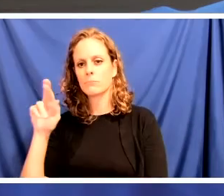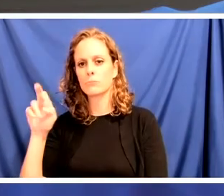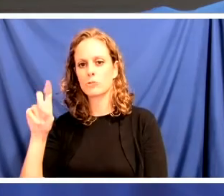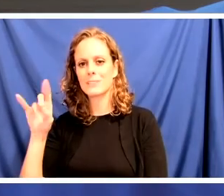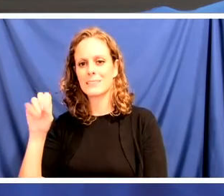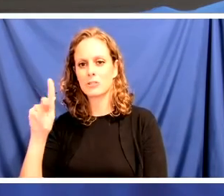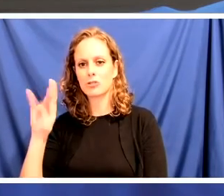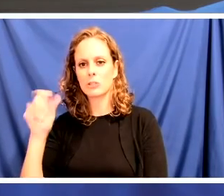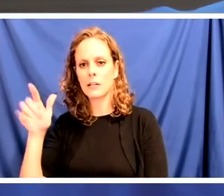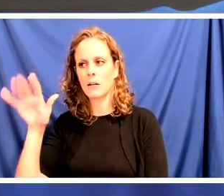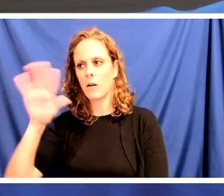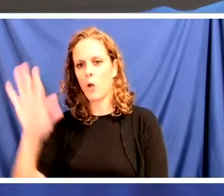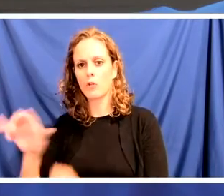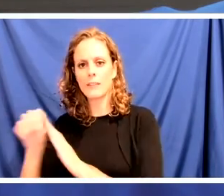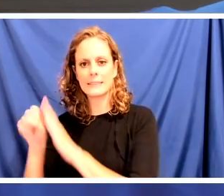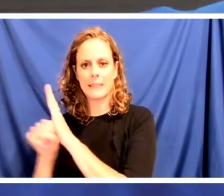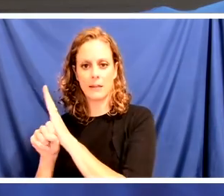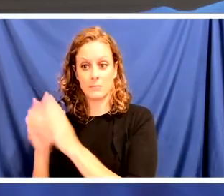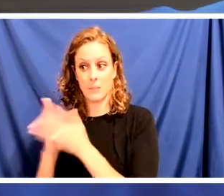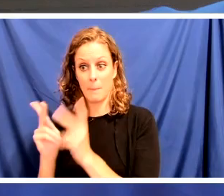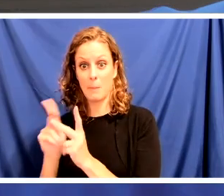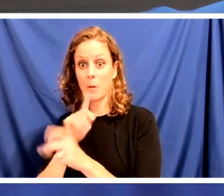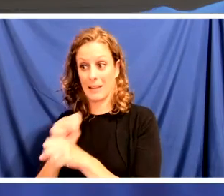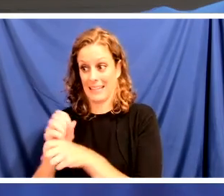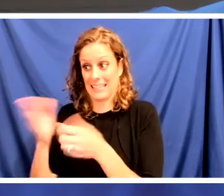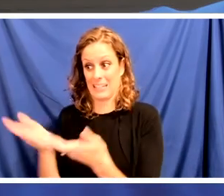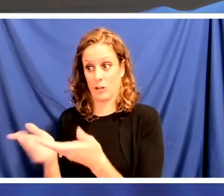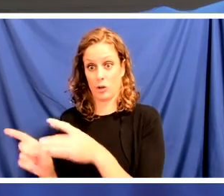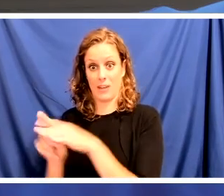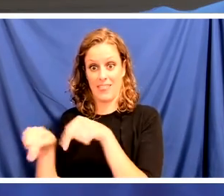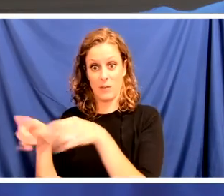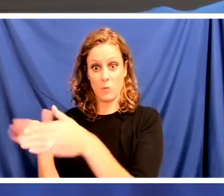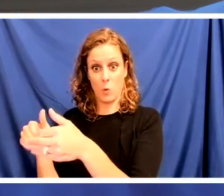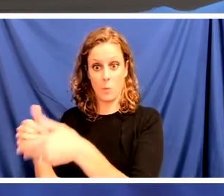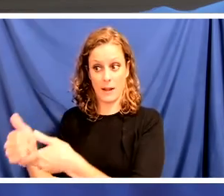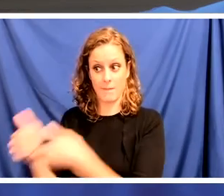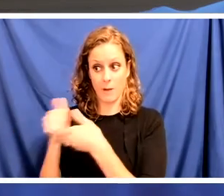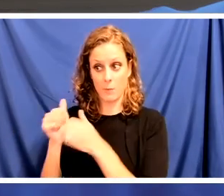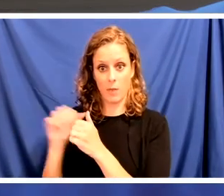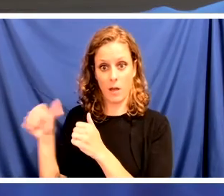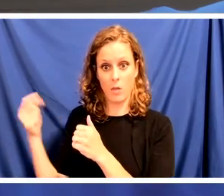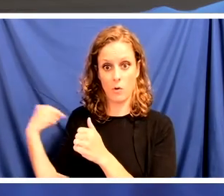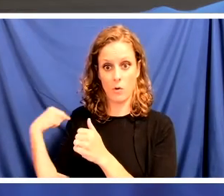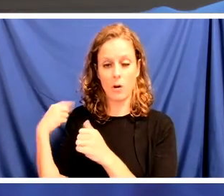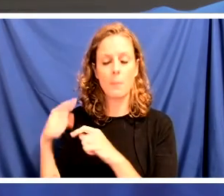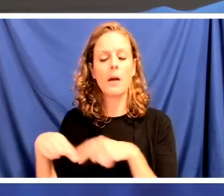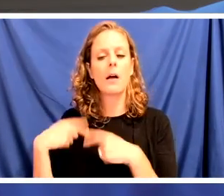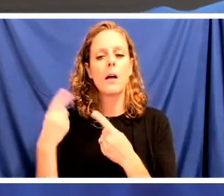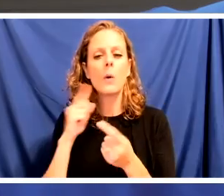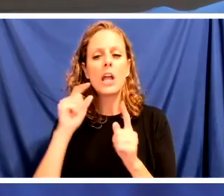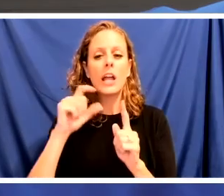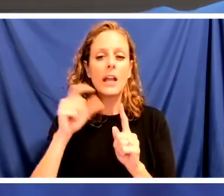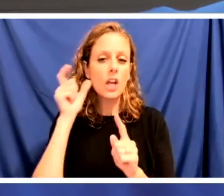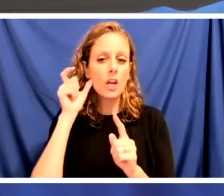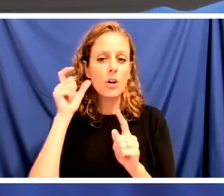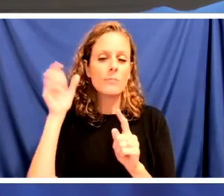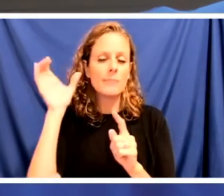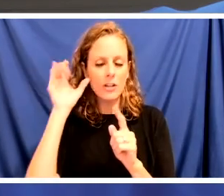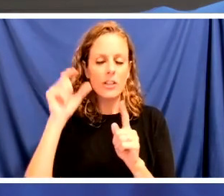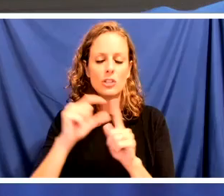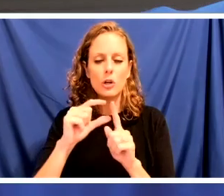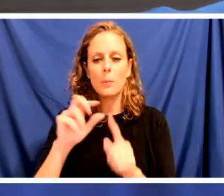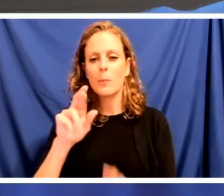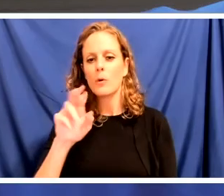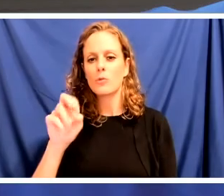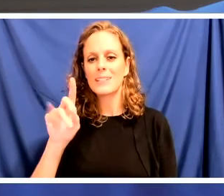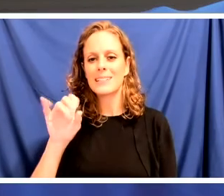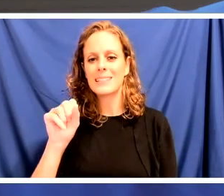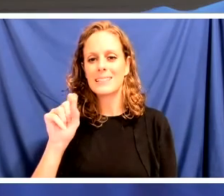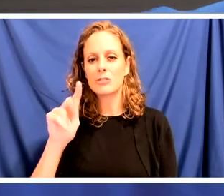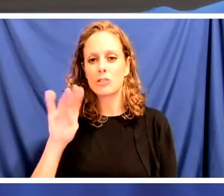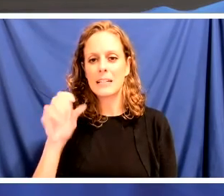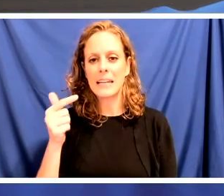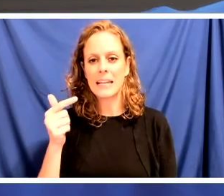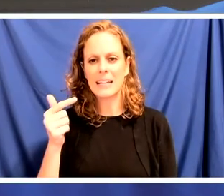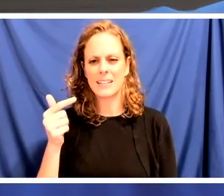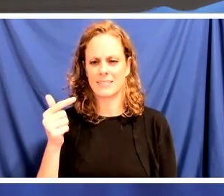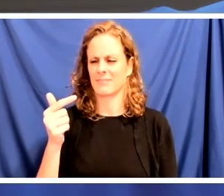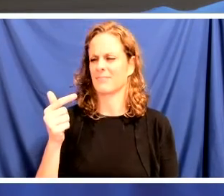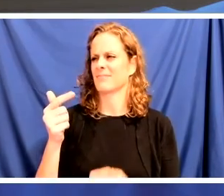SacGov: We have some of those folks right here that have helped us, but the idea is you know, sometimes we hear the term redistricting and you know it sounds just overly technical and so, our goal is to go out.